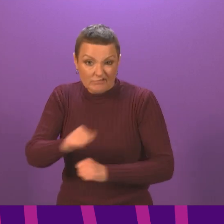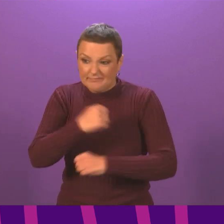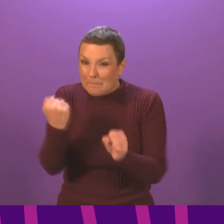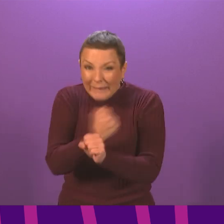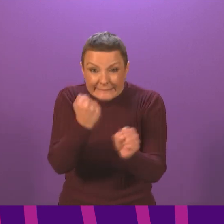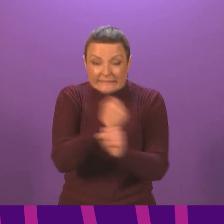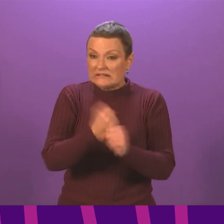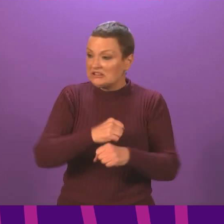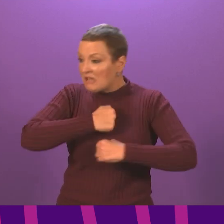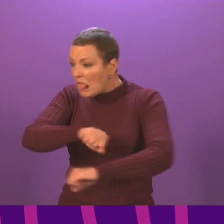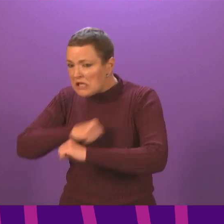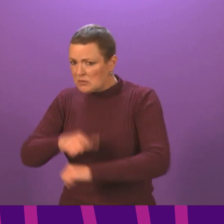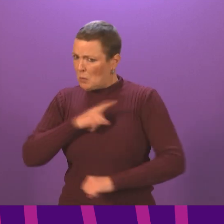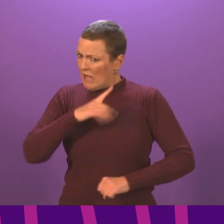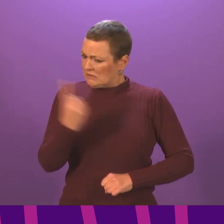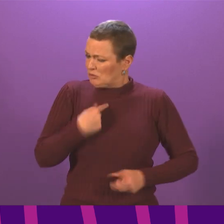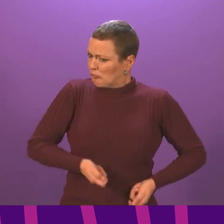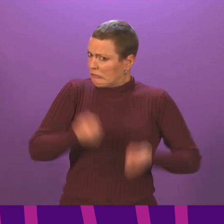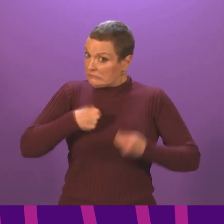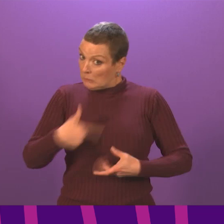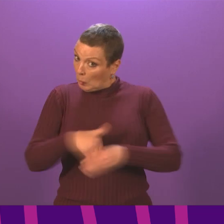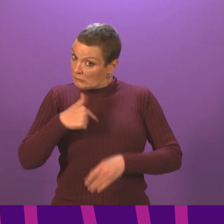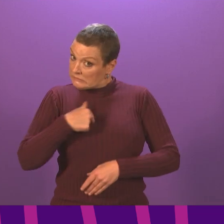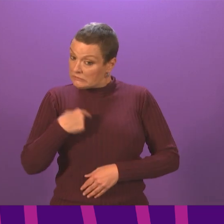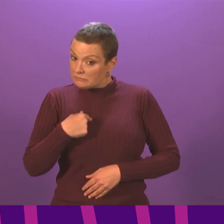rooms with Covid-19 patients? That issue has raised with me by a constituent.